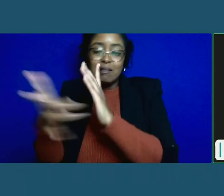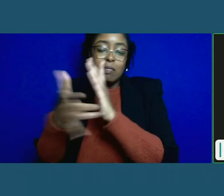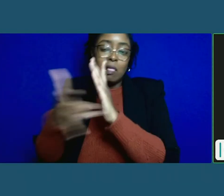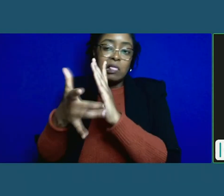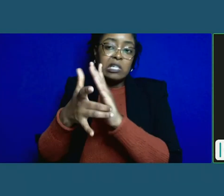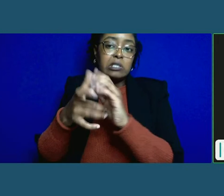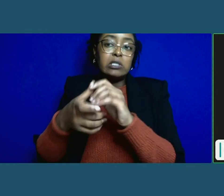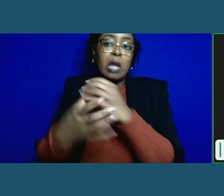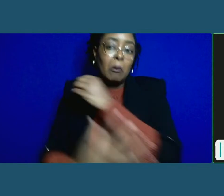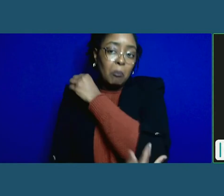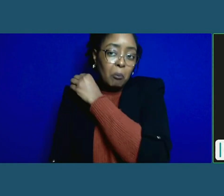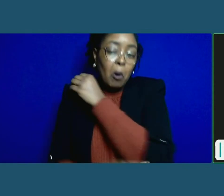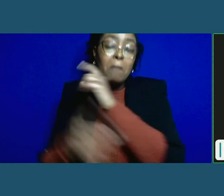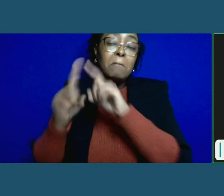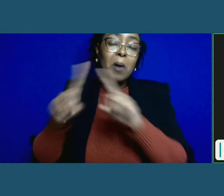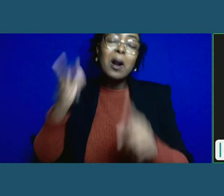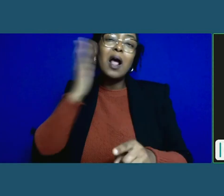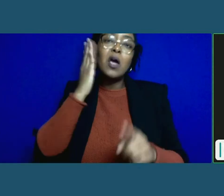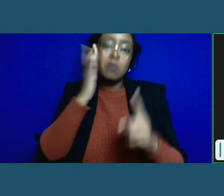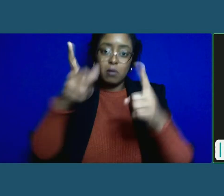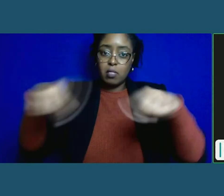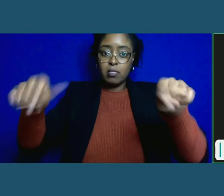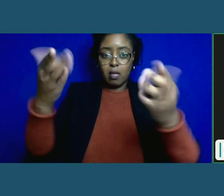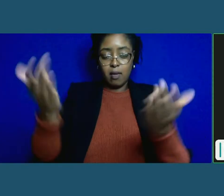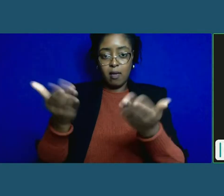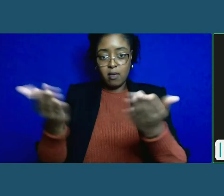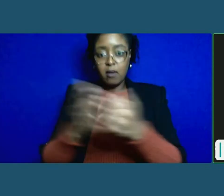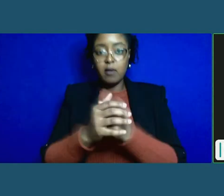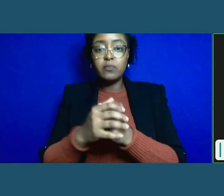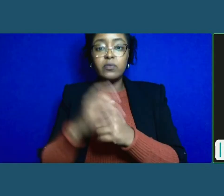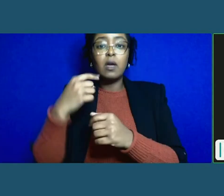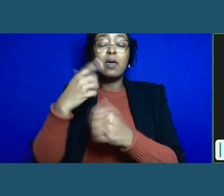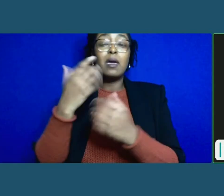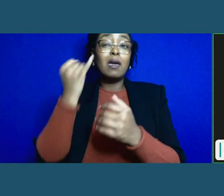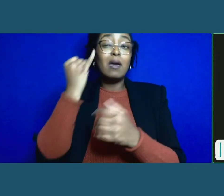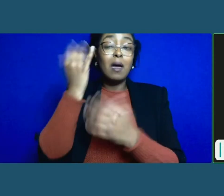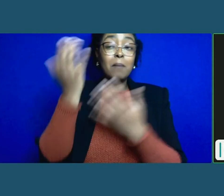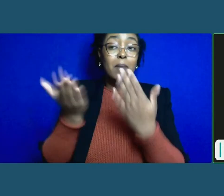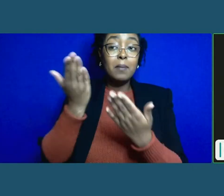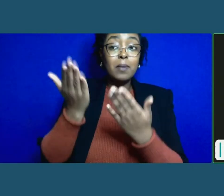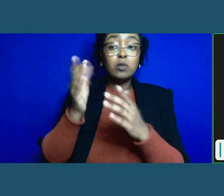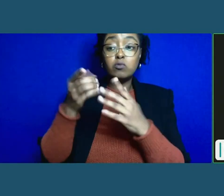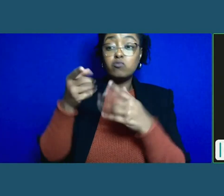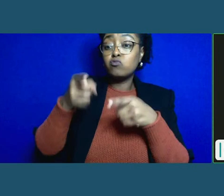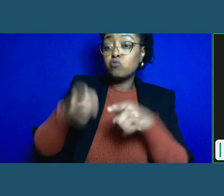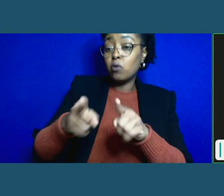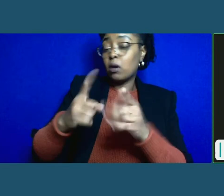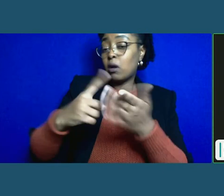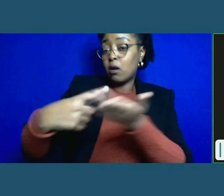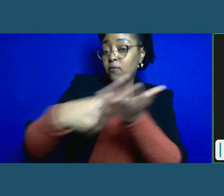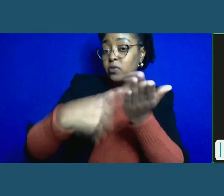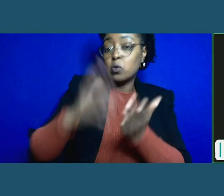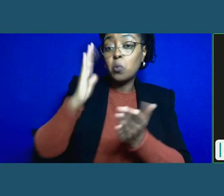with you, But I know they are here. Um And as we go through our conversation, particularly